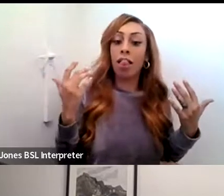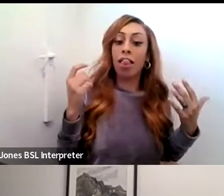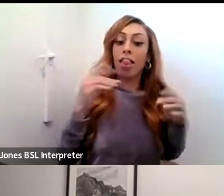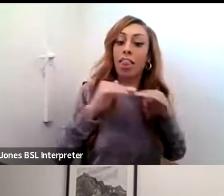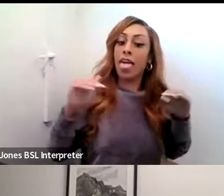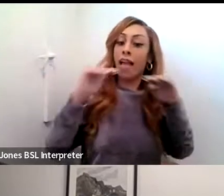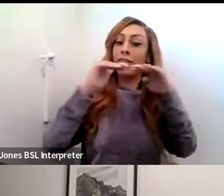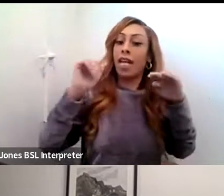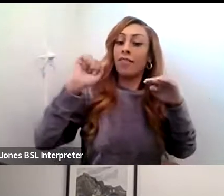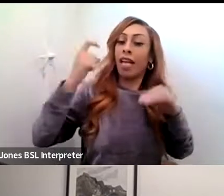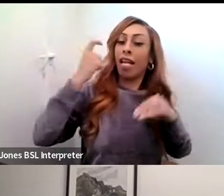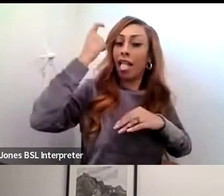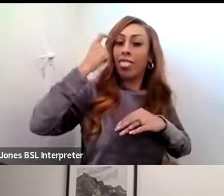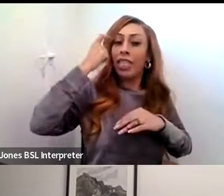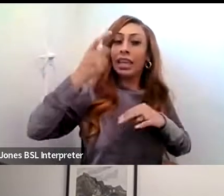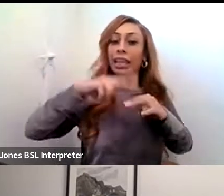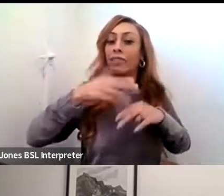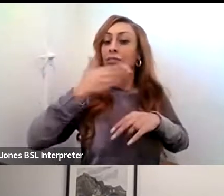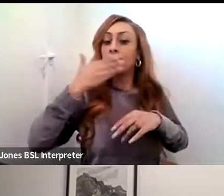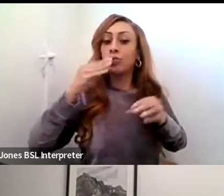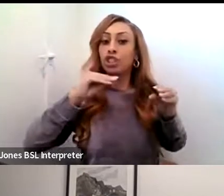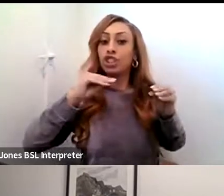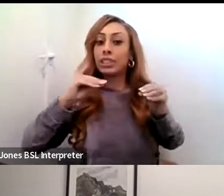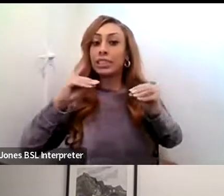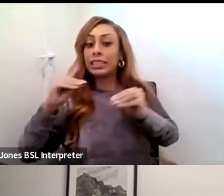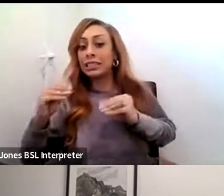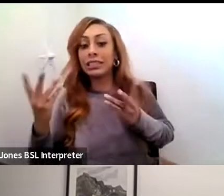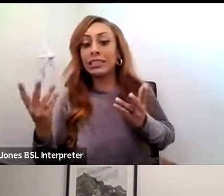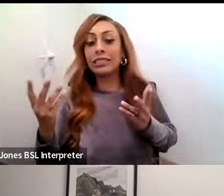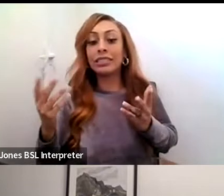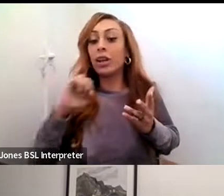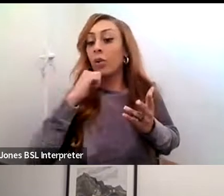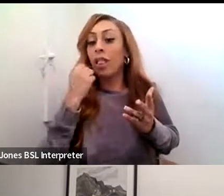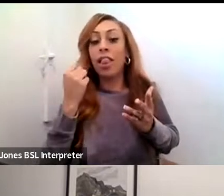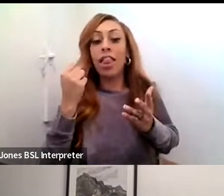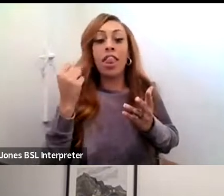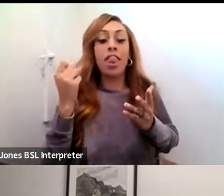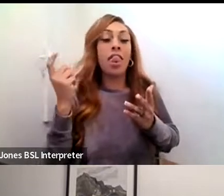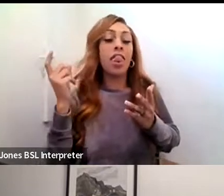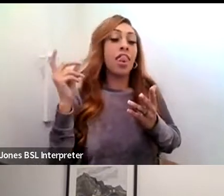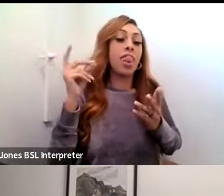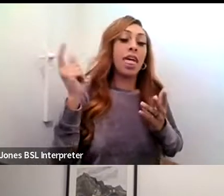that if that doesn't shift, as Richard says, the status quo is just going to snap back and crush all of the